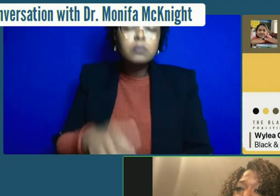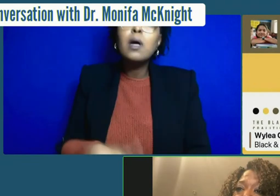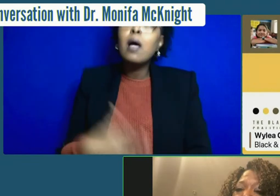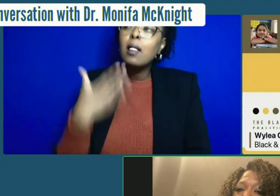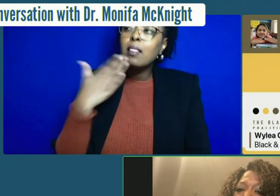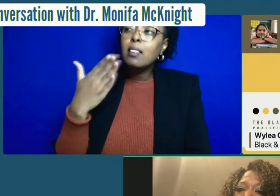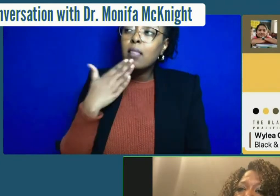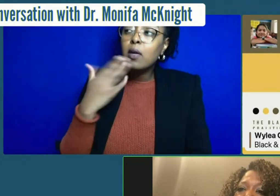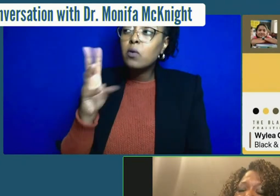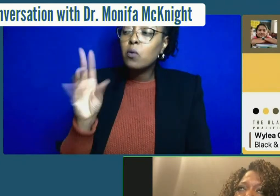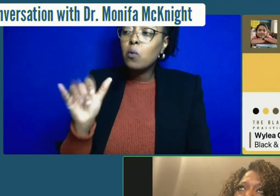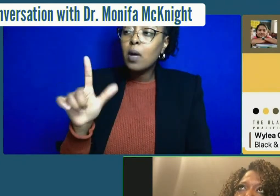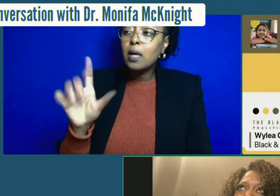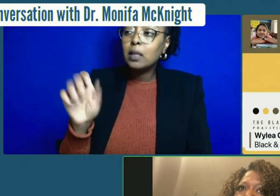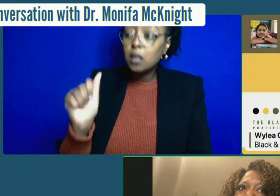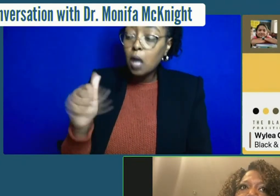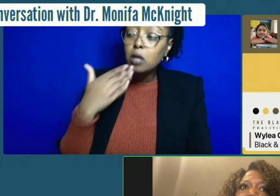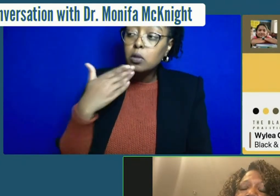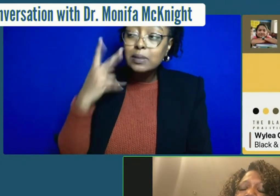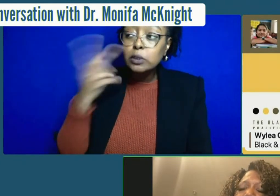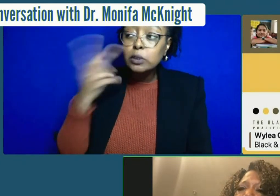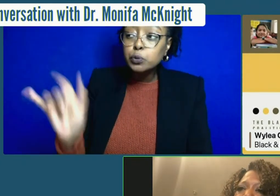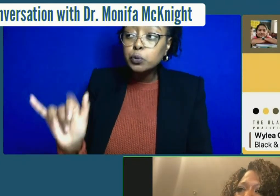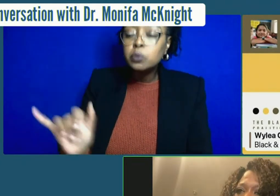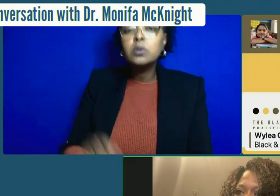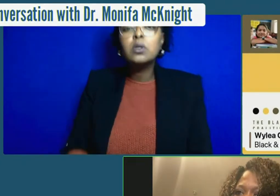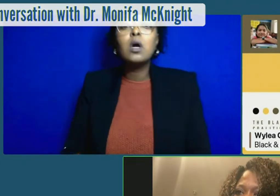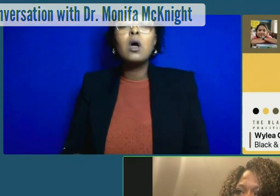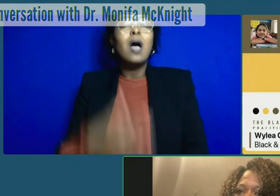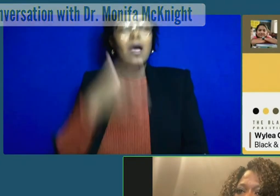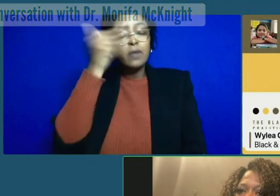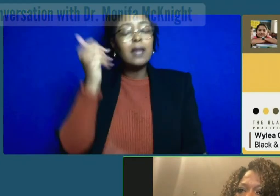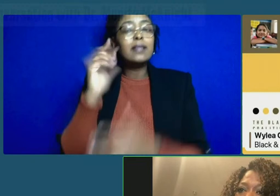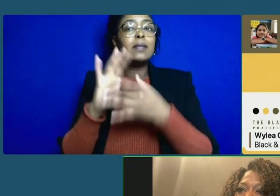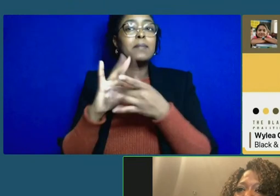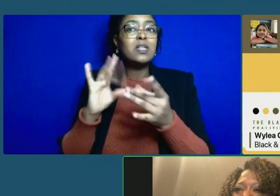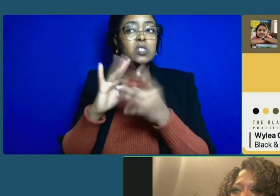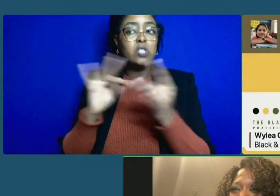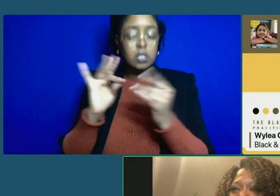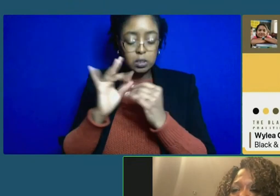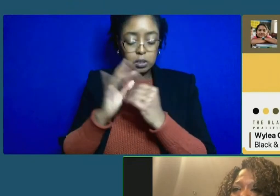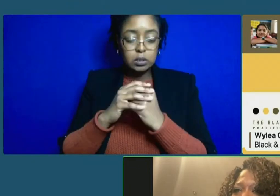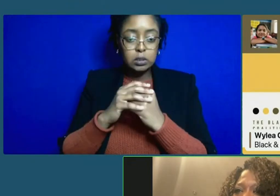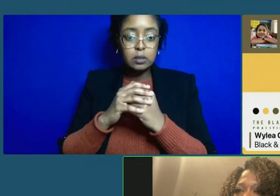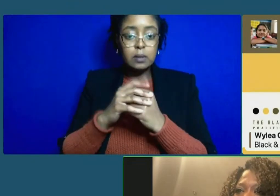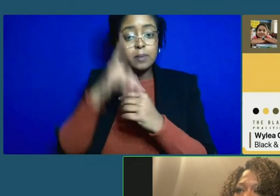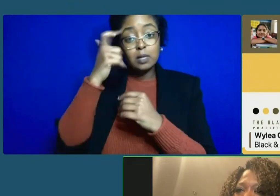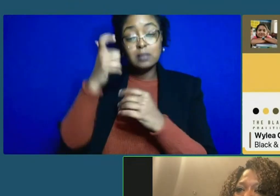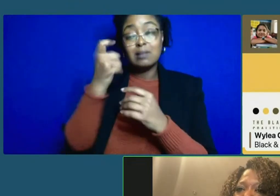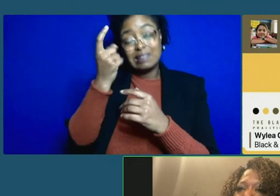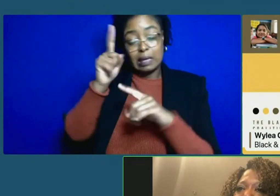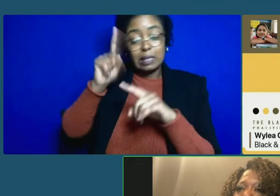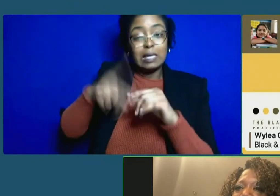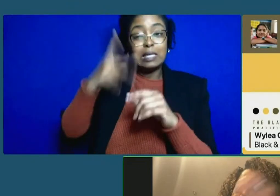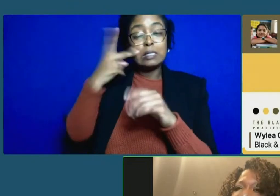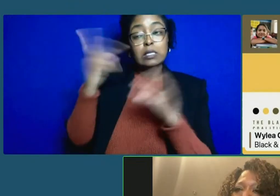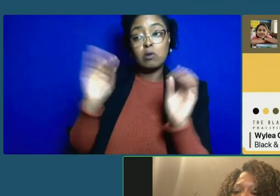support Thank you, Ali. A good to see you, too. And um, I